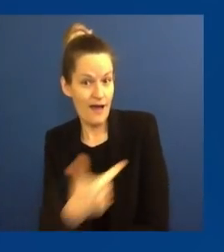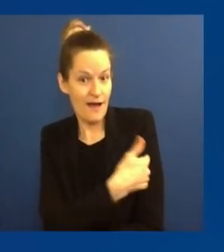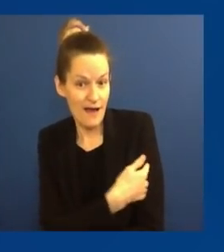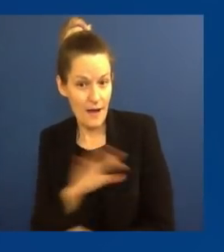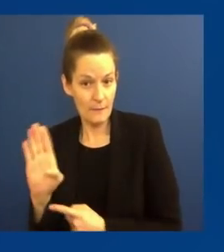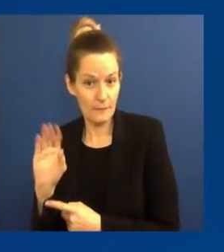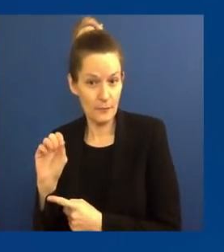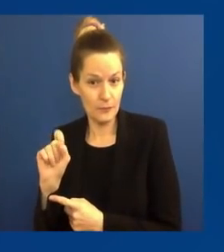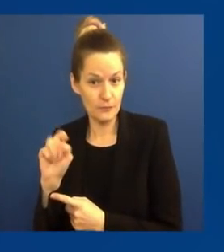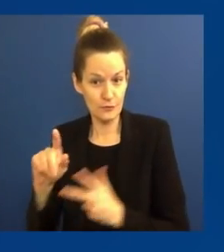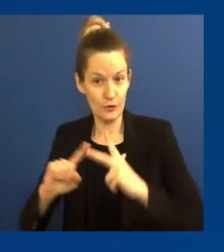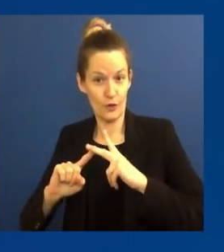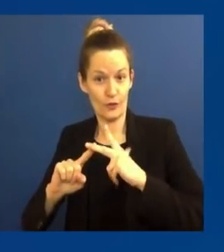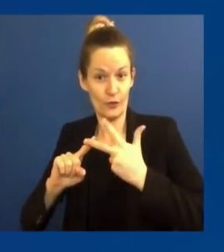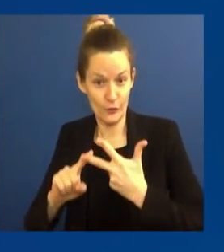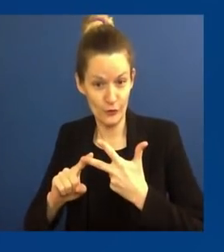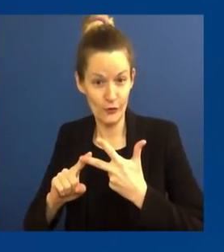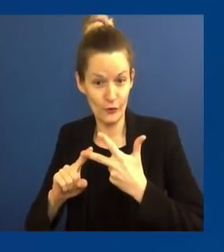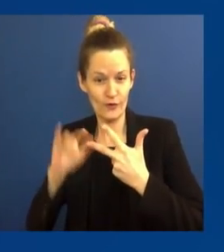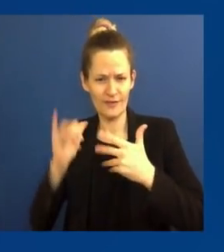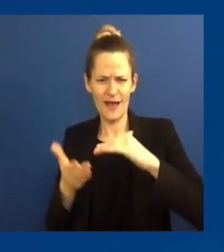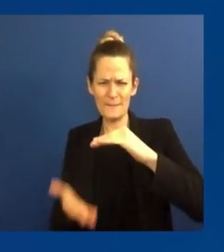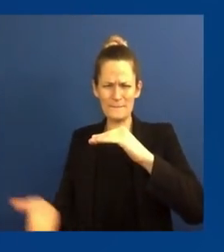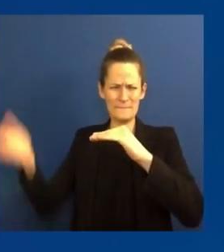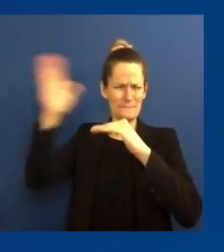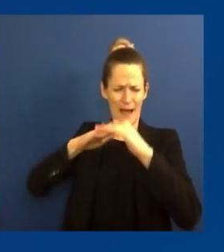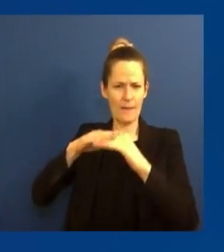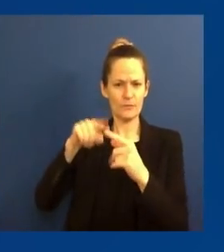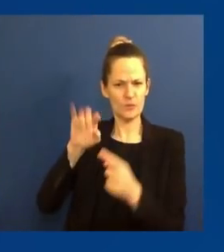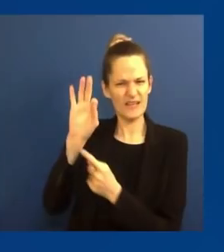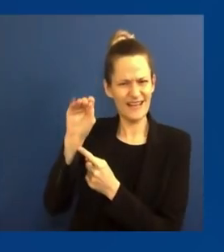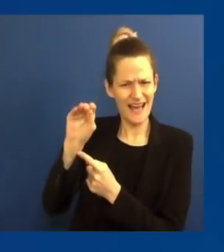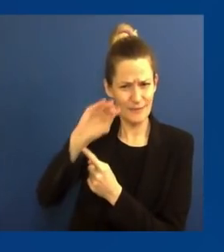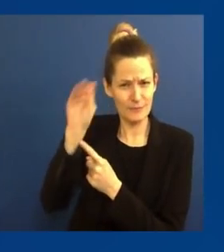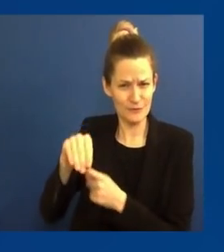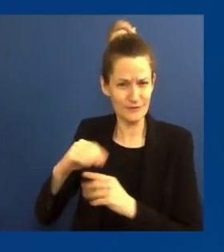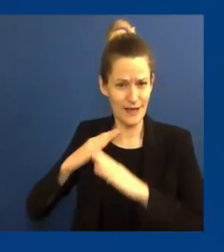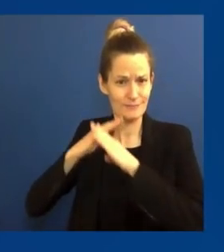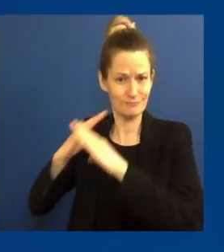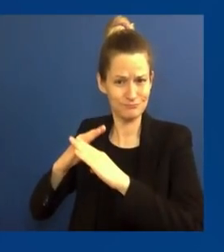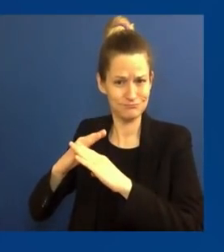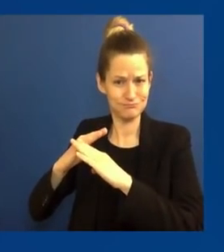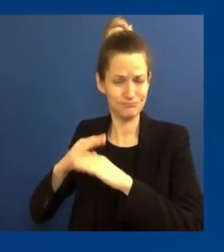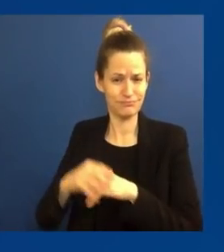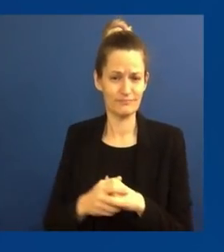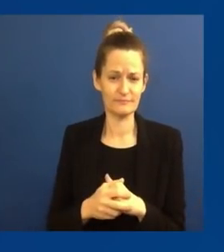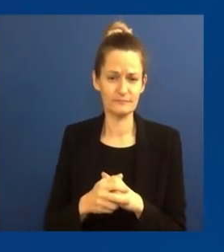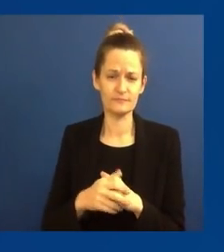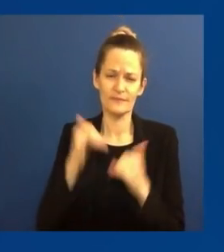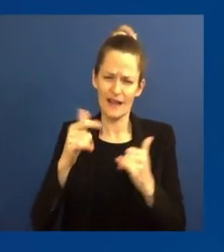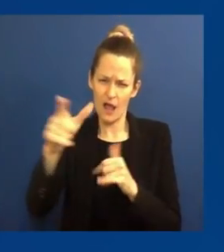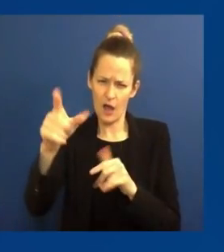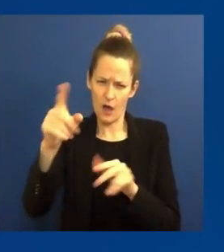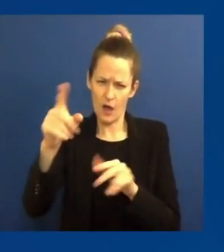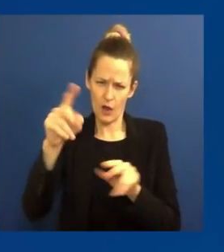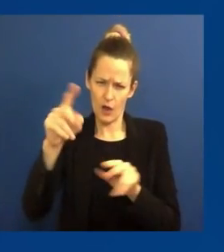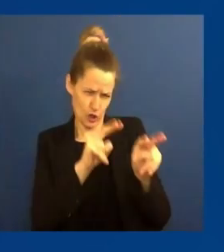after vaccination. Now, still looking at emergency room and urgent care clinic visits, vaccine effectiveness